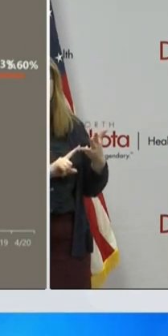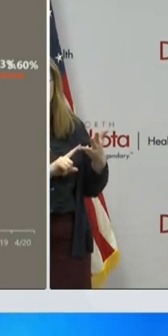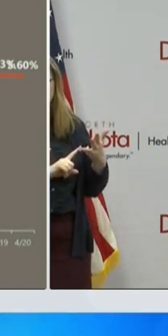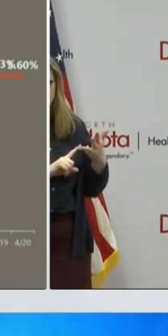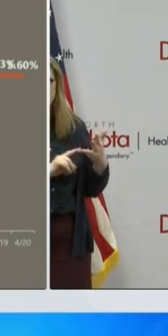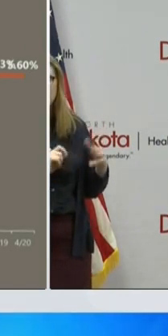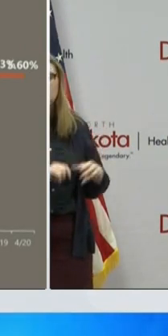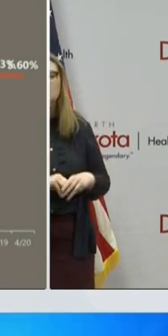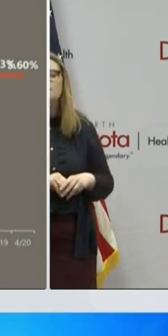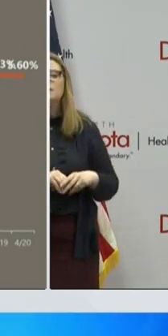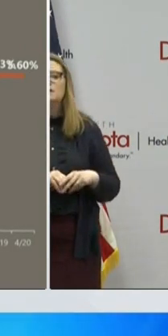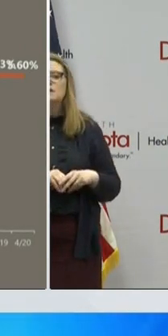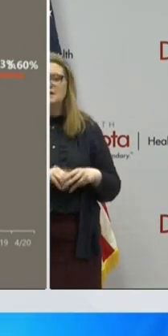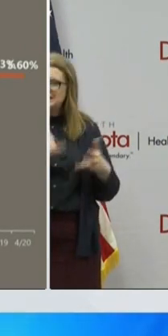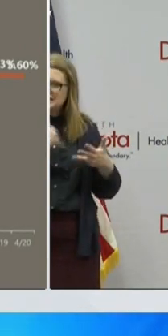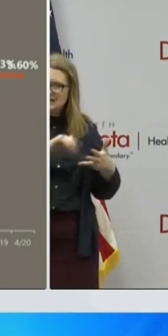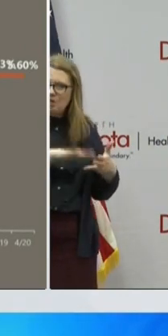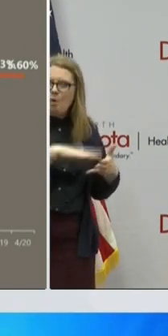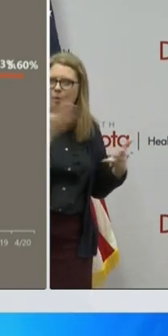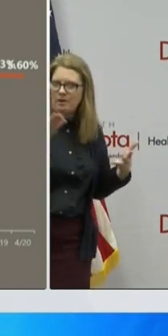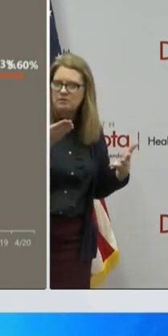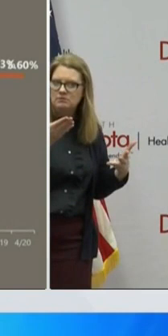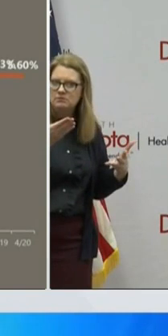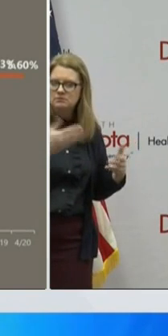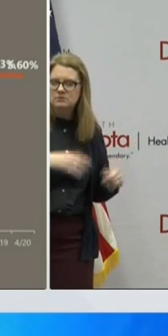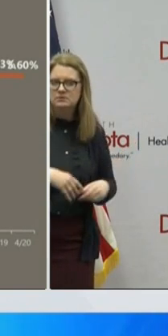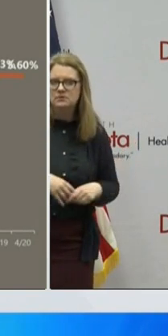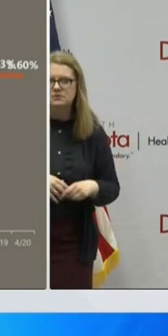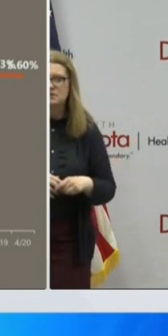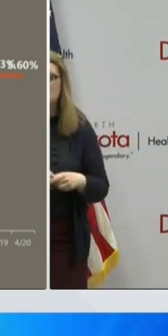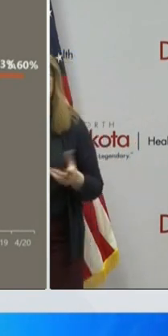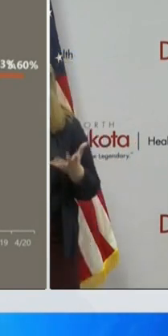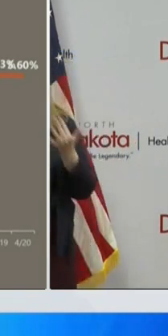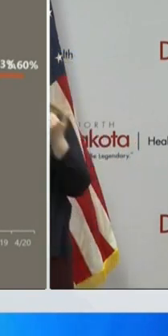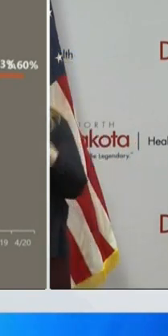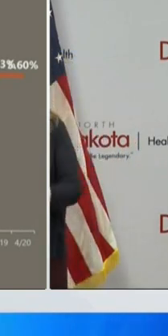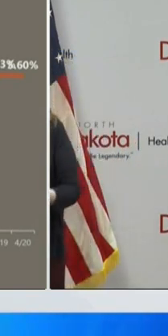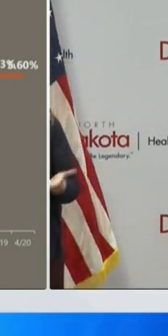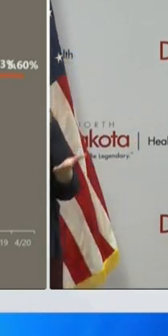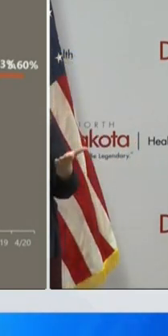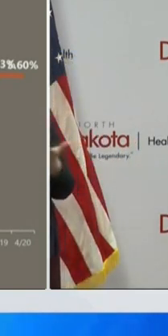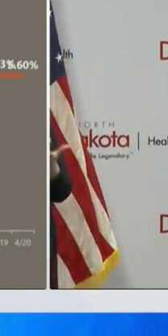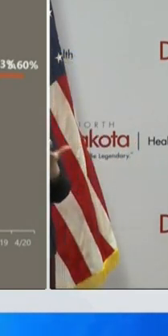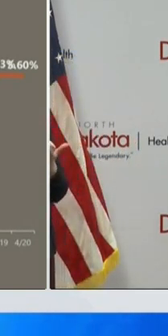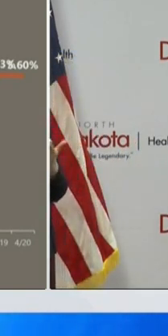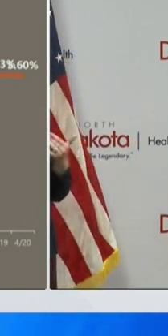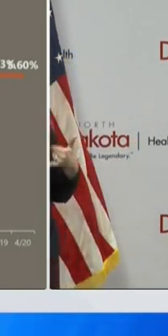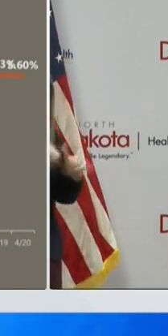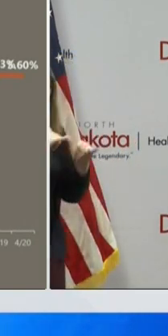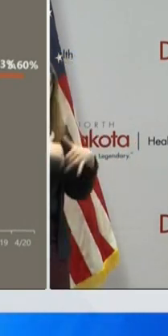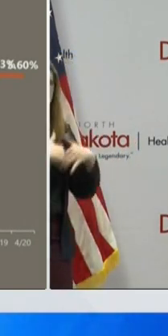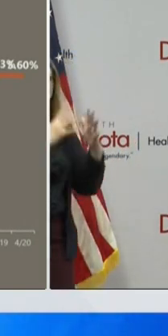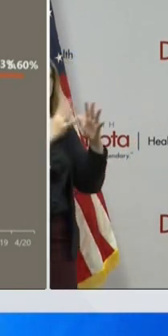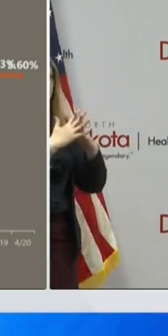BOTH K-12 HIGHER ED IS DELIVERED THROUGH INSTANCE BUT THOSE INSTITUTIONS ARE ALL RUNNING AND